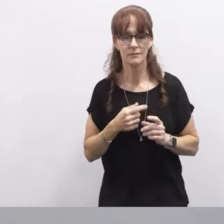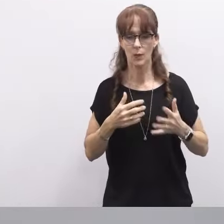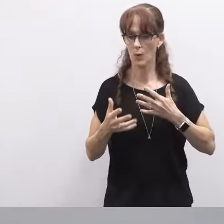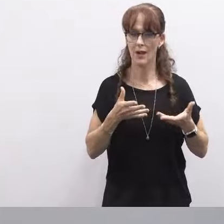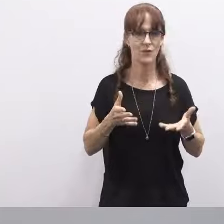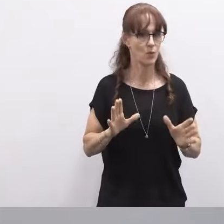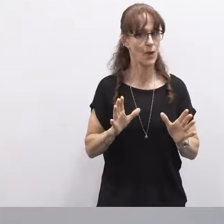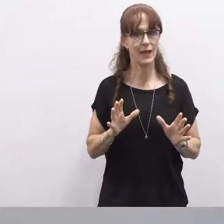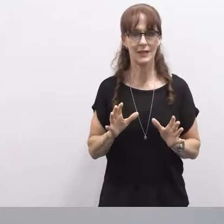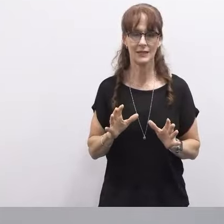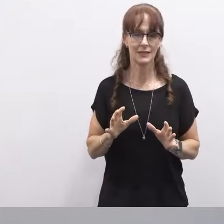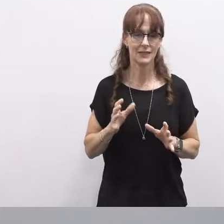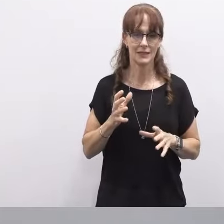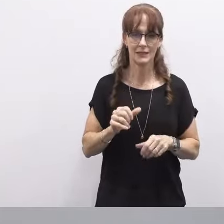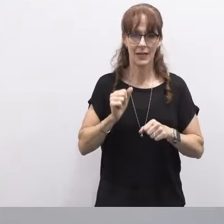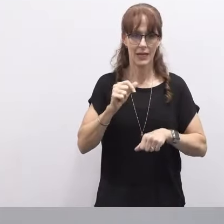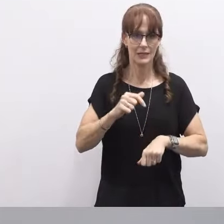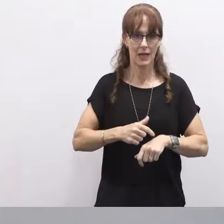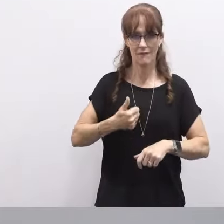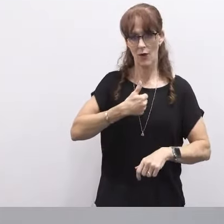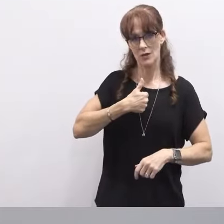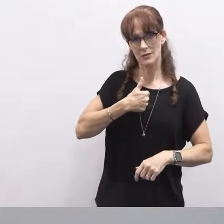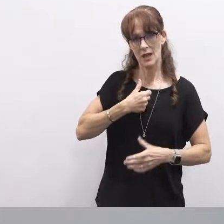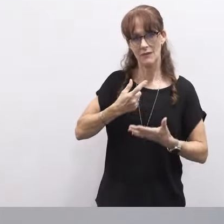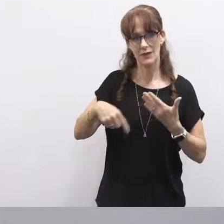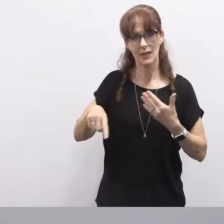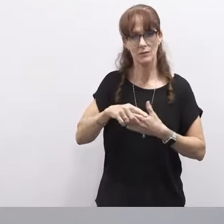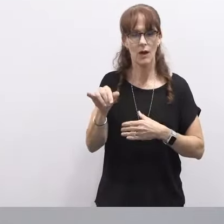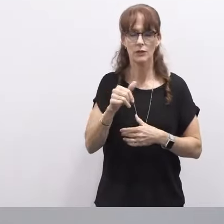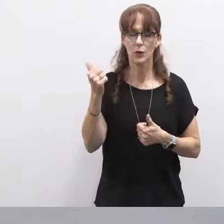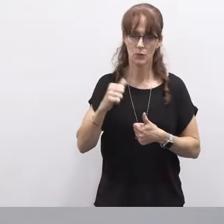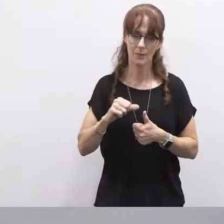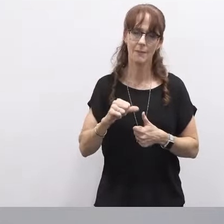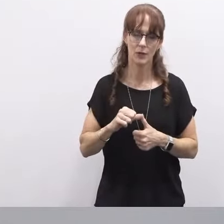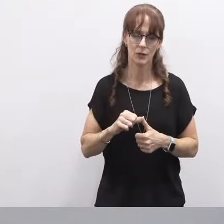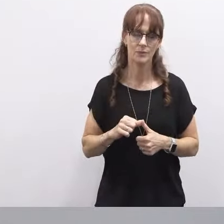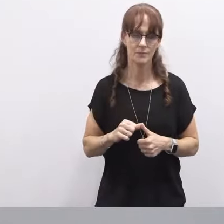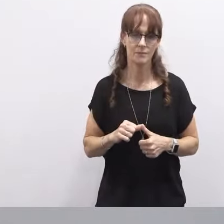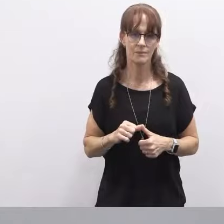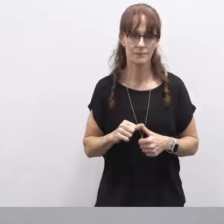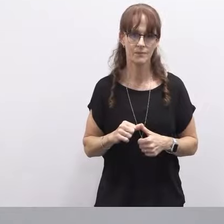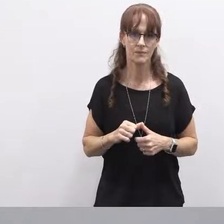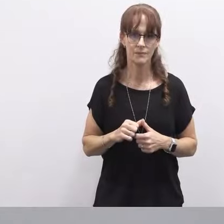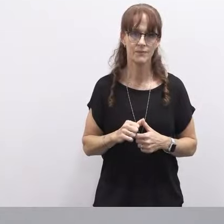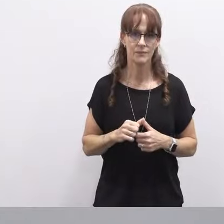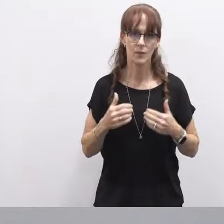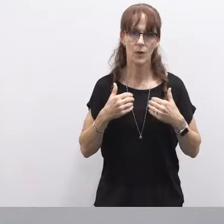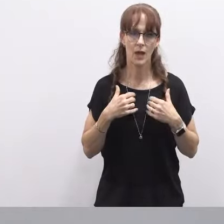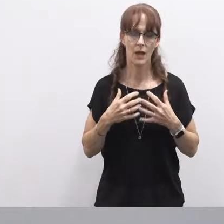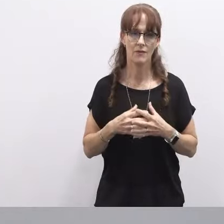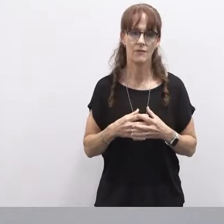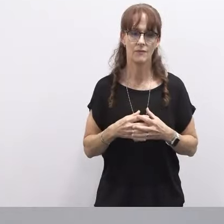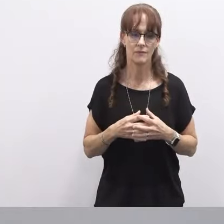we take time to ourselves next week, that we also remember that we have a long history